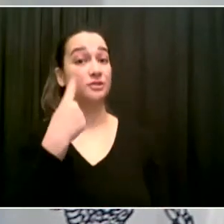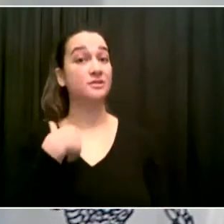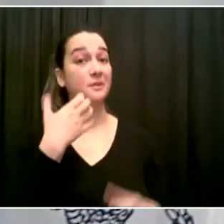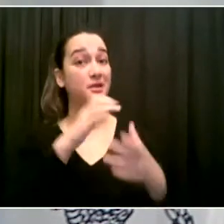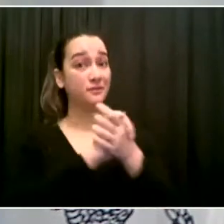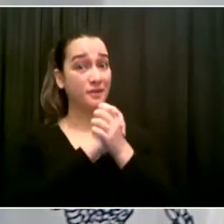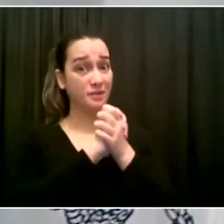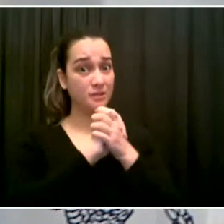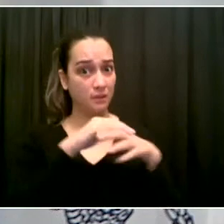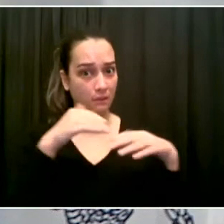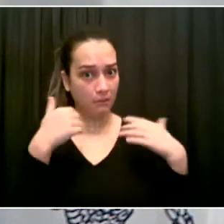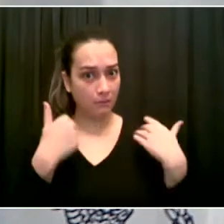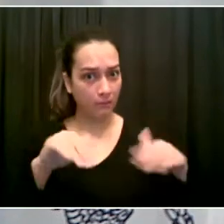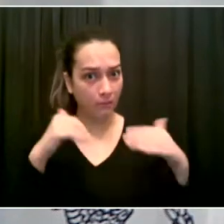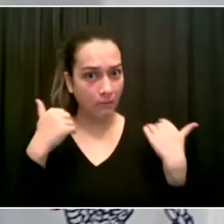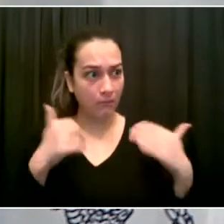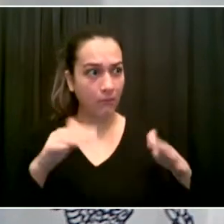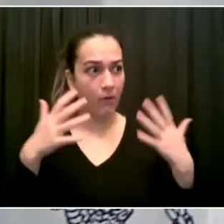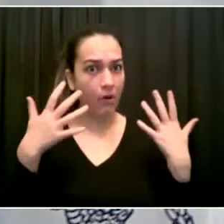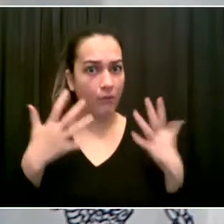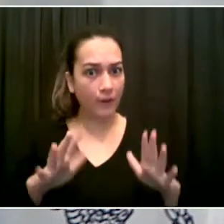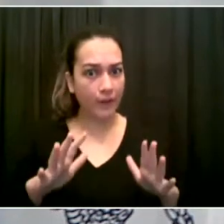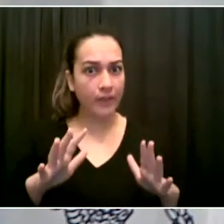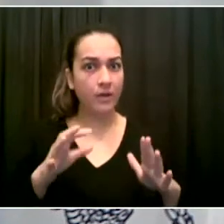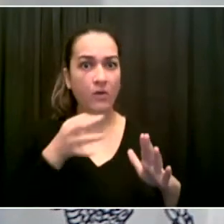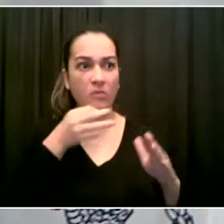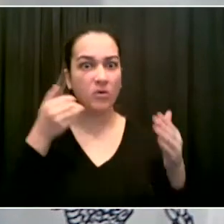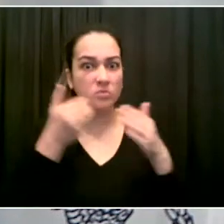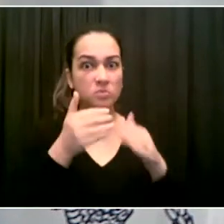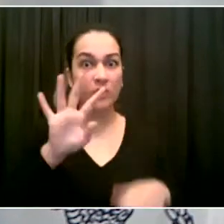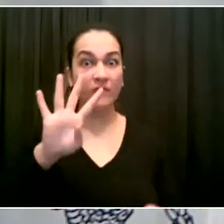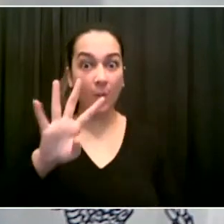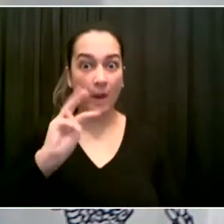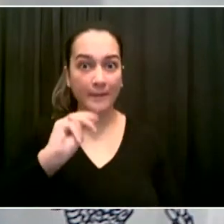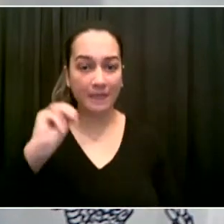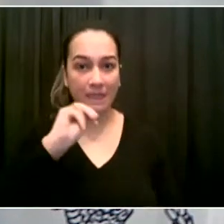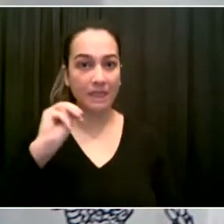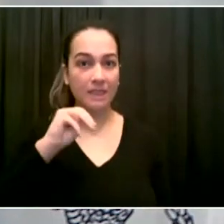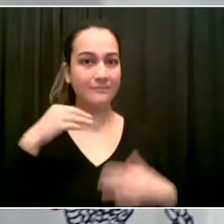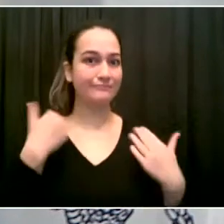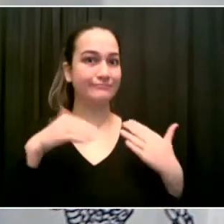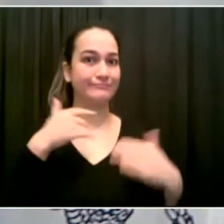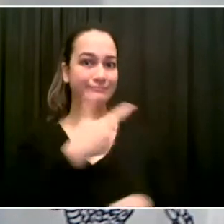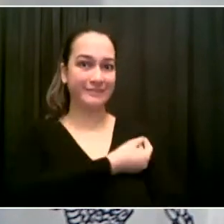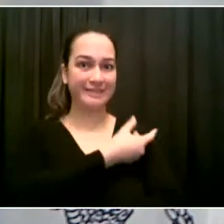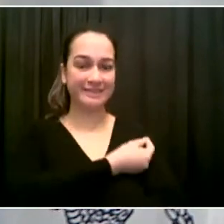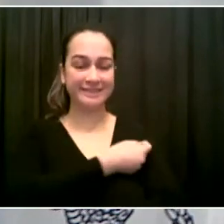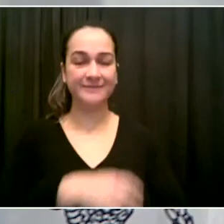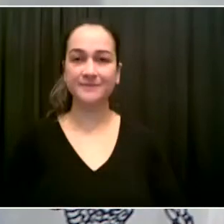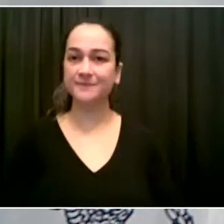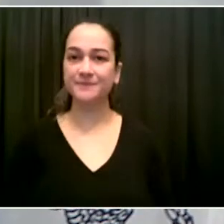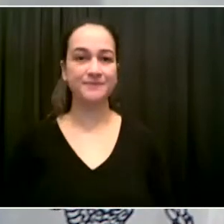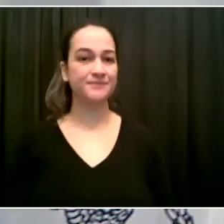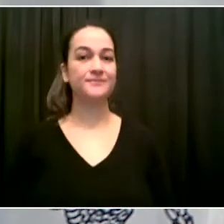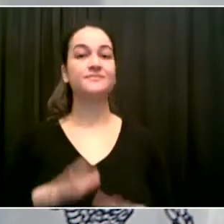ON NUMBER OF VACCINATIONS. NEW W RYOK STATTE E